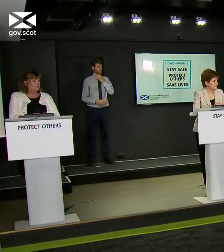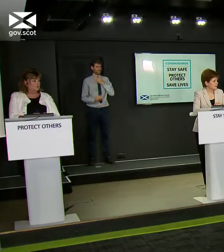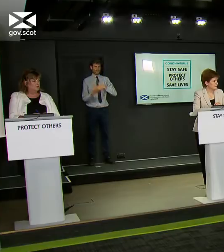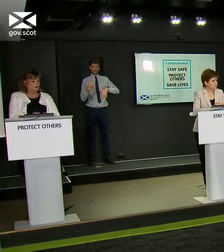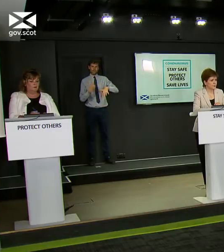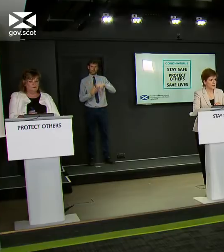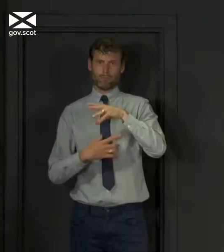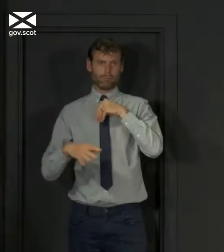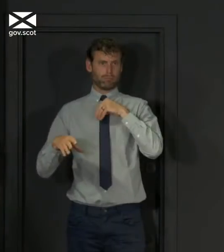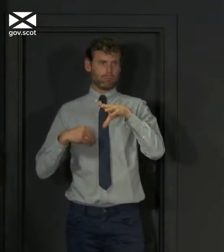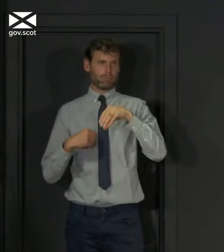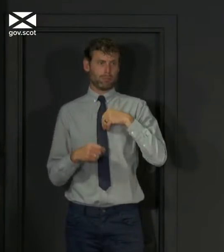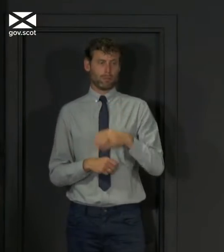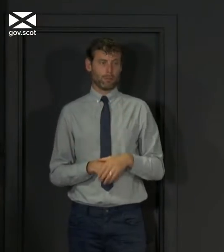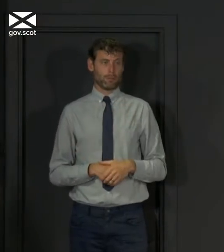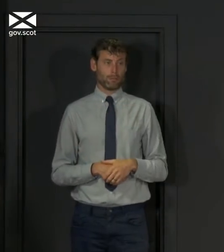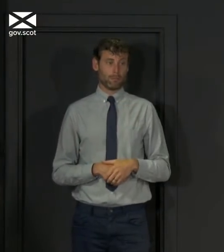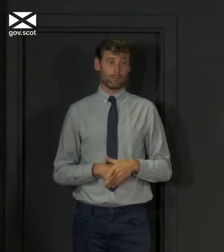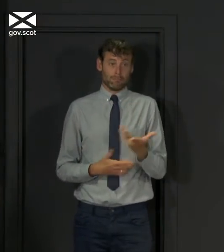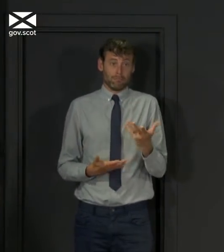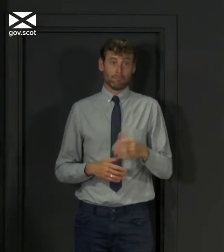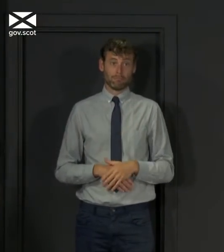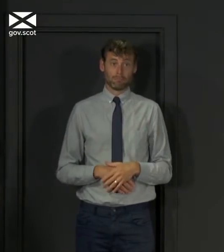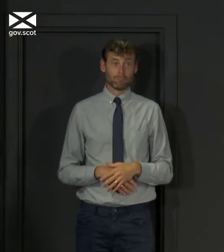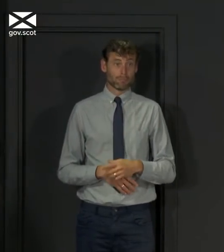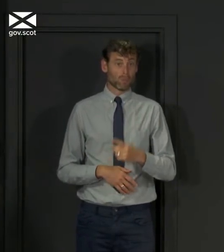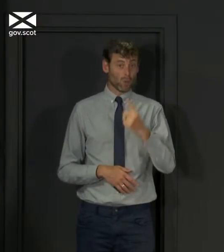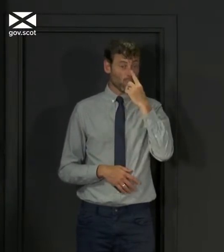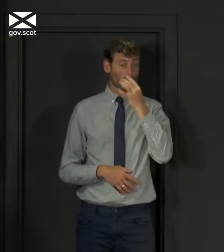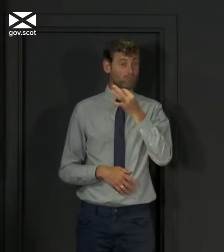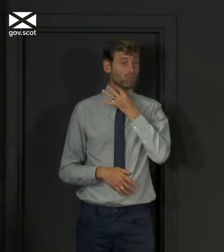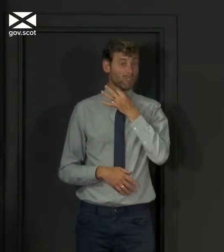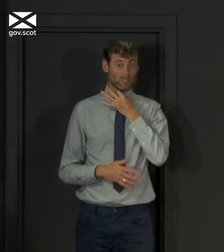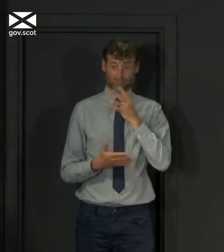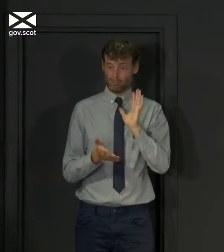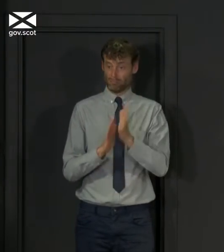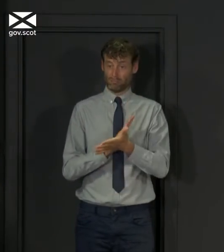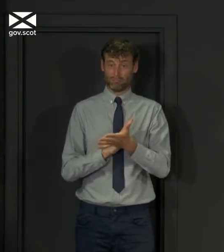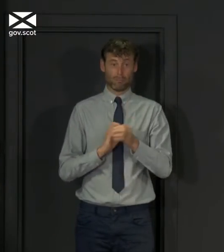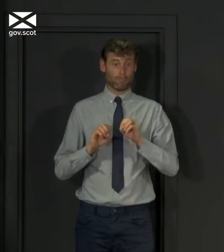Well, they will potentially jeopardise the efforts to keep the virus suppressed. As things